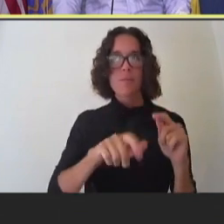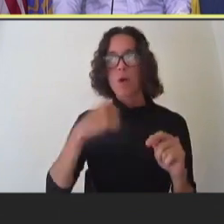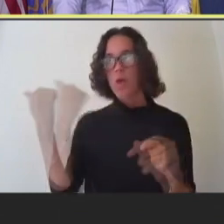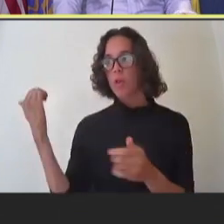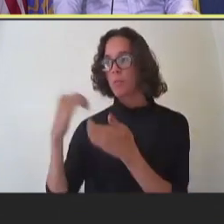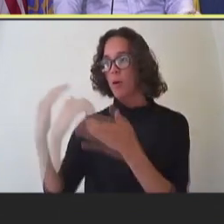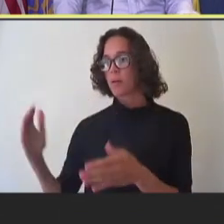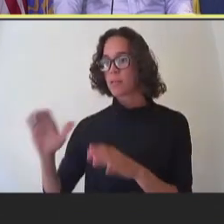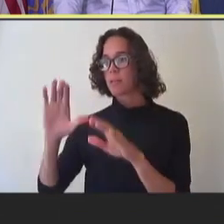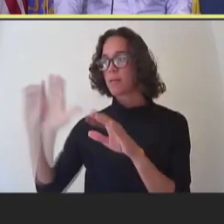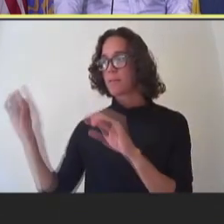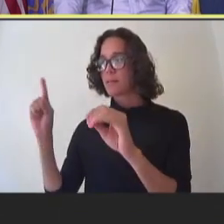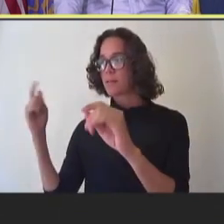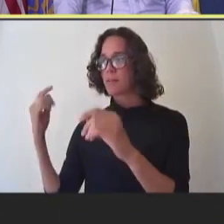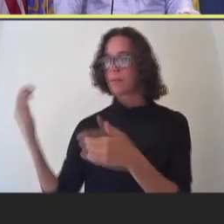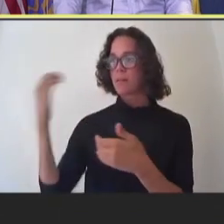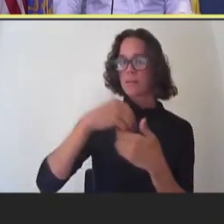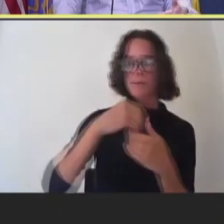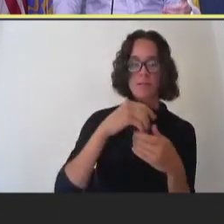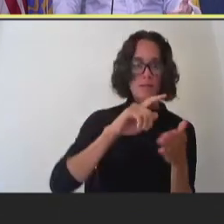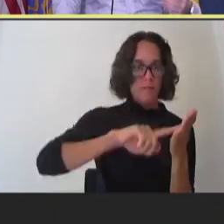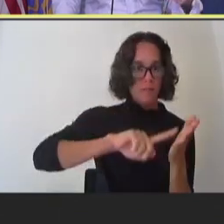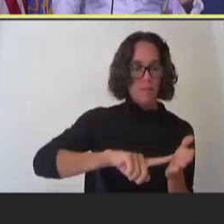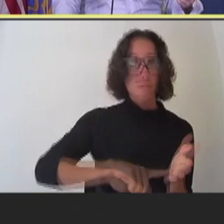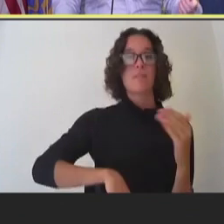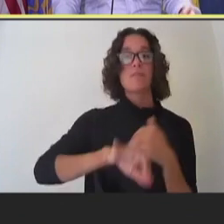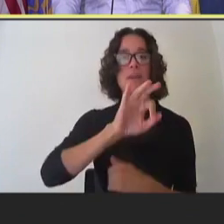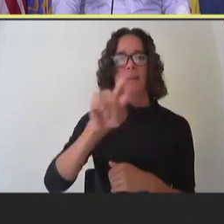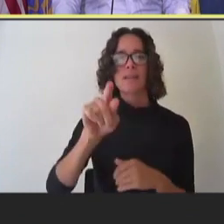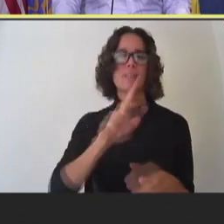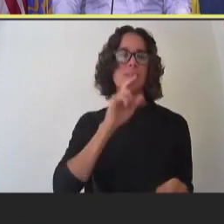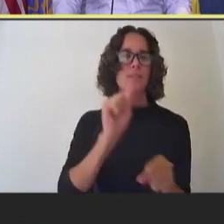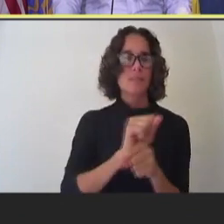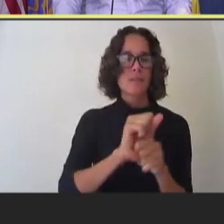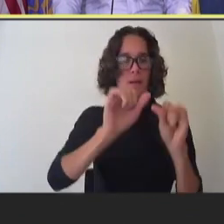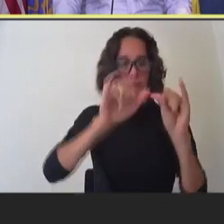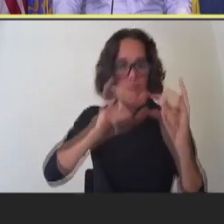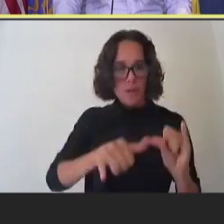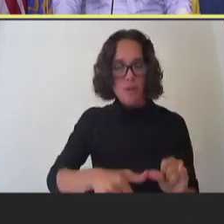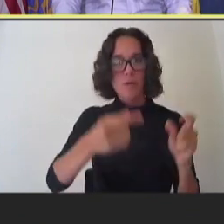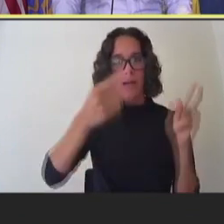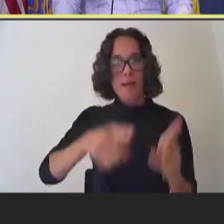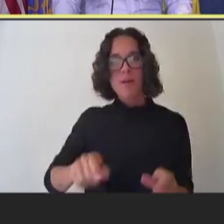provide a quantitative measure of what is happening with hospital admissions with flu.